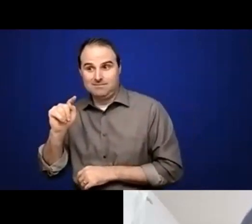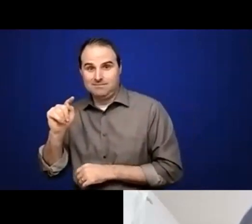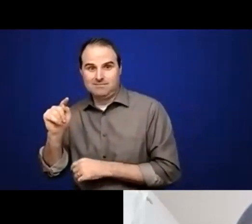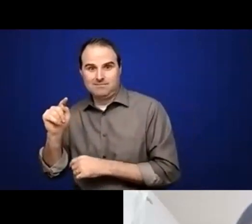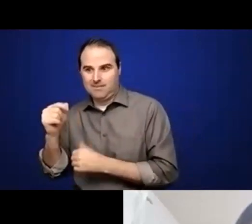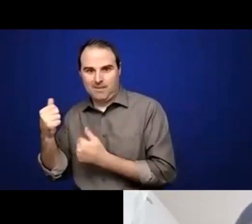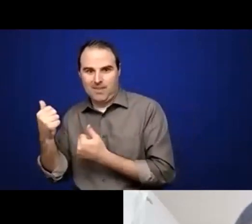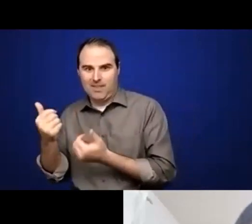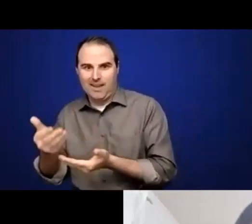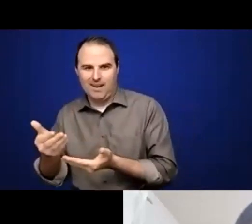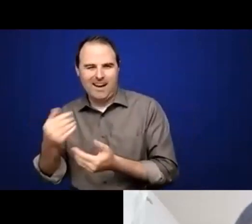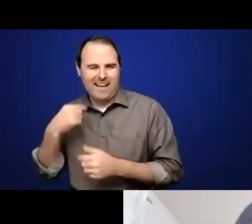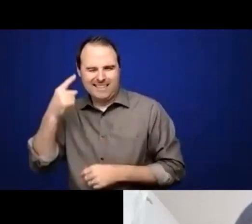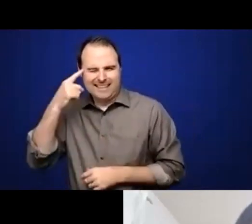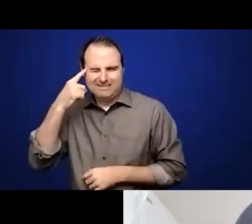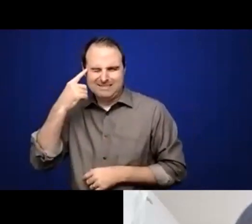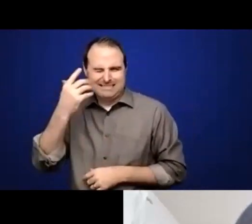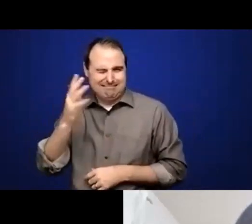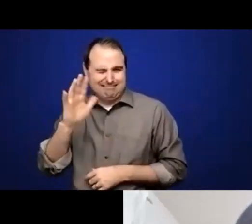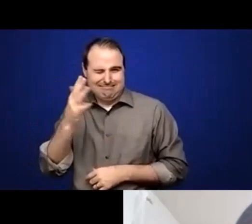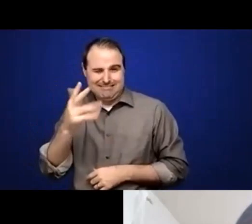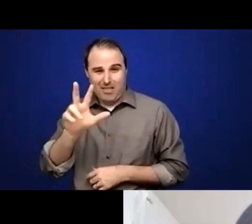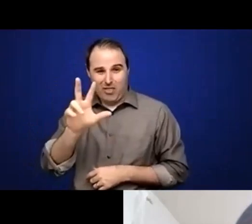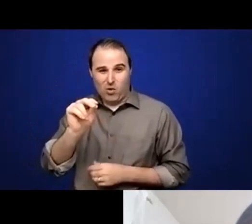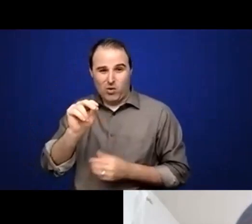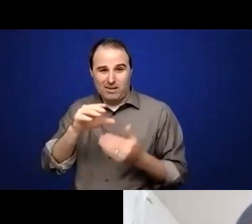pay them I think it's $30 an hour,